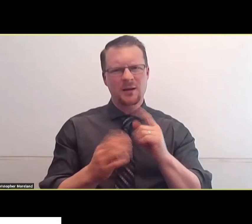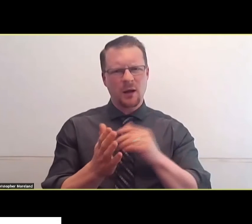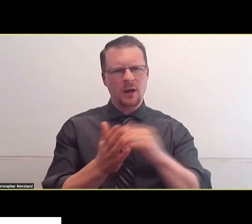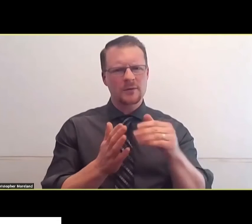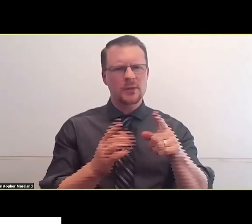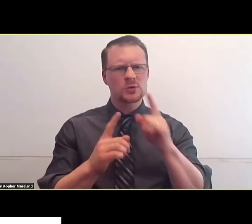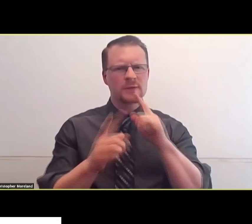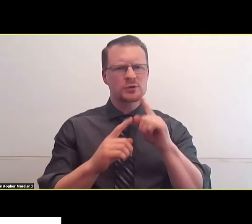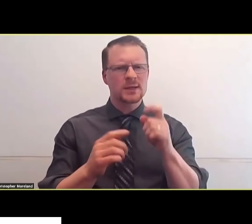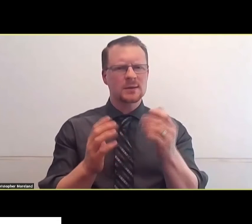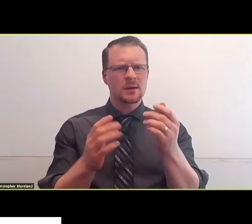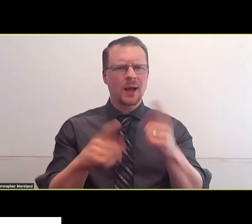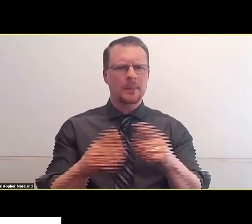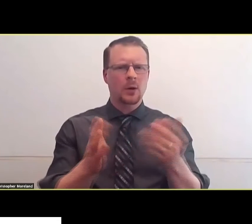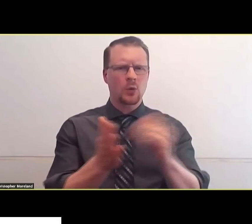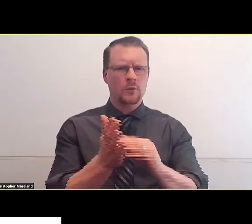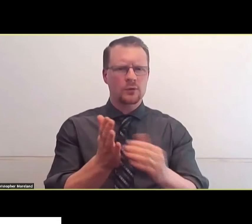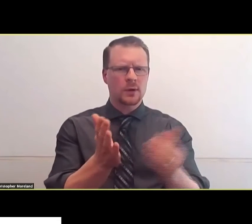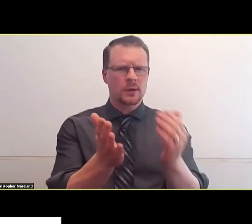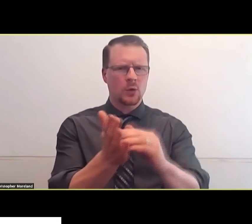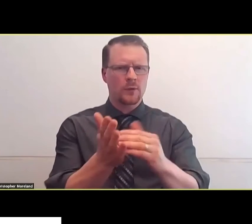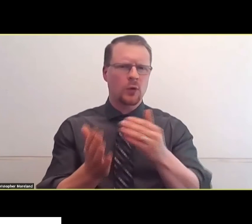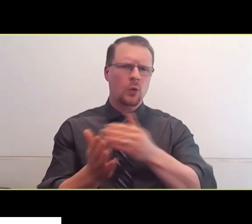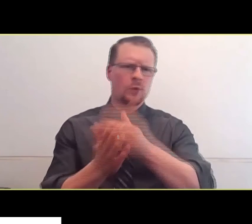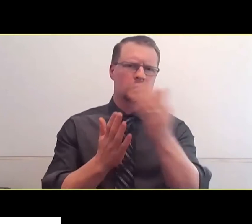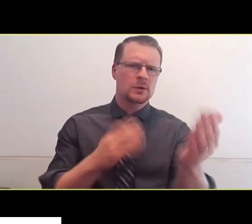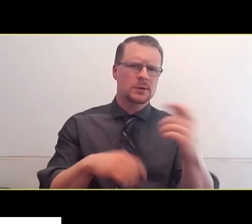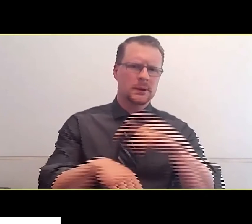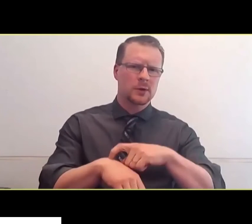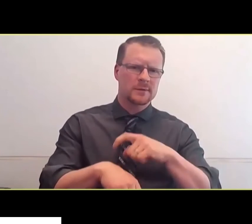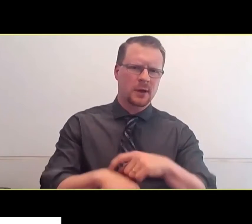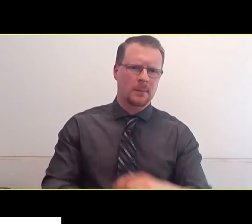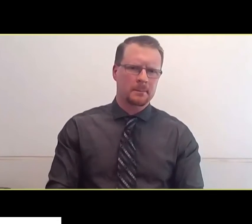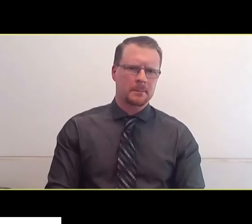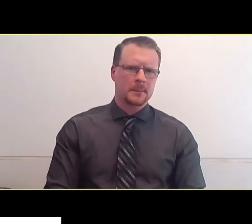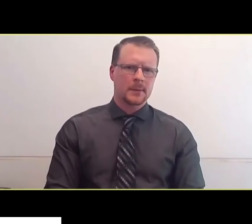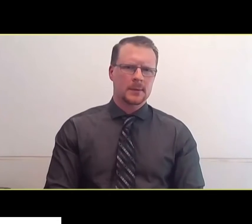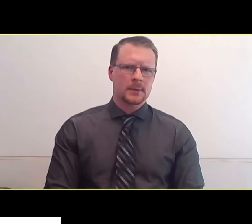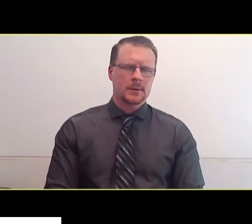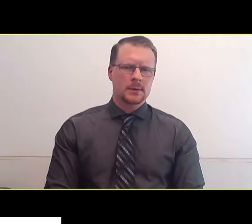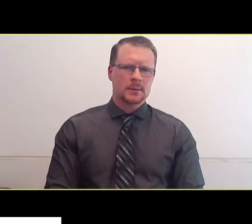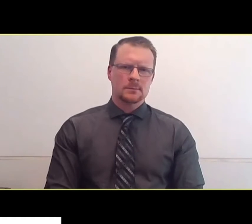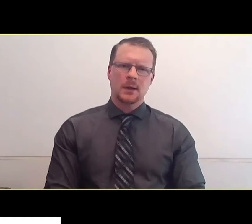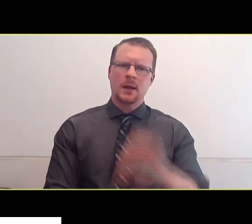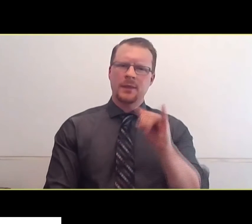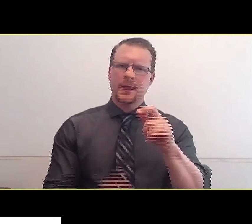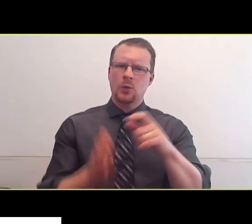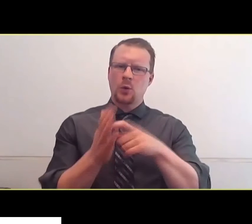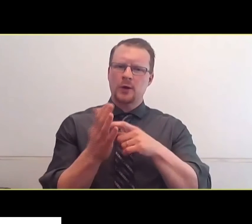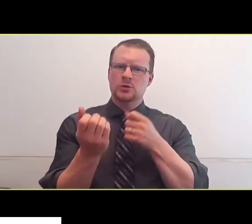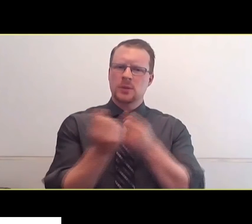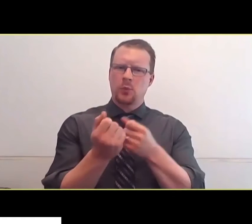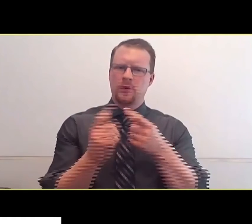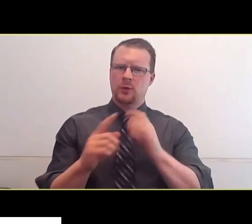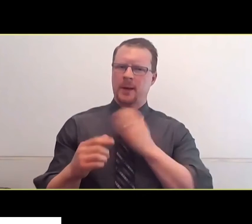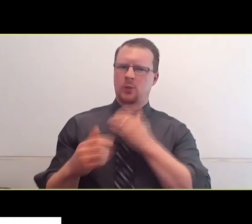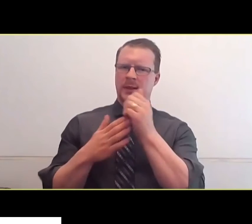for people to listen to exist in conversation. And I think that it has to happen repeatedly over a period of time.